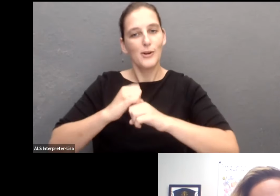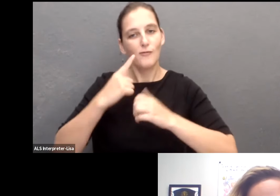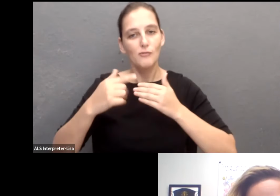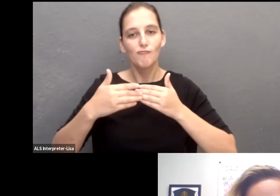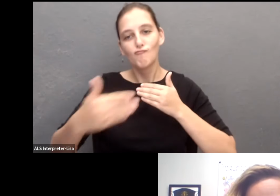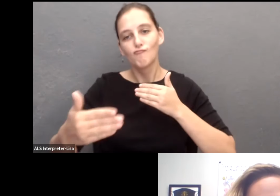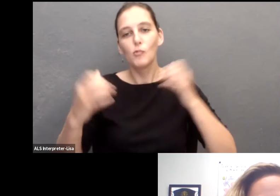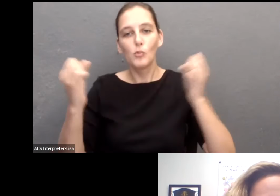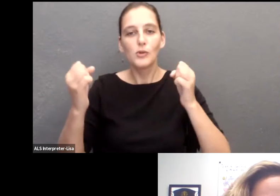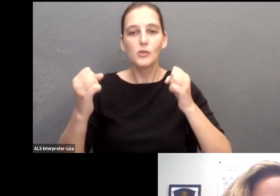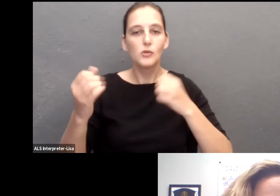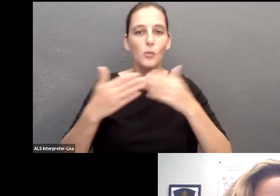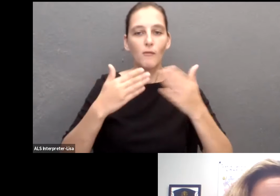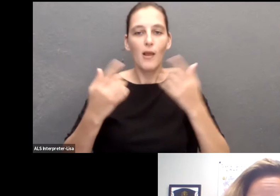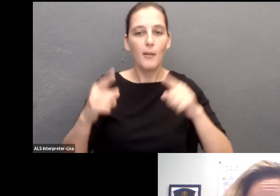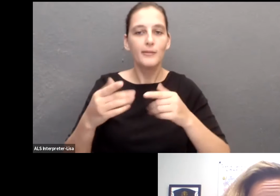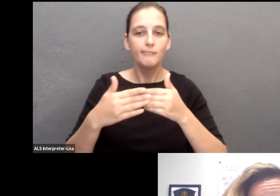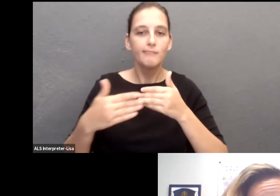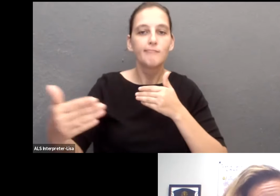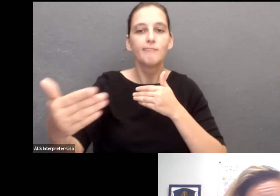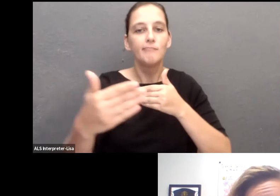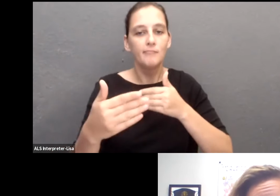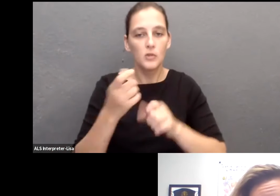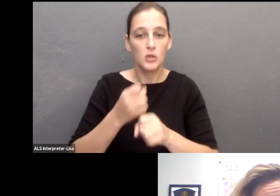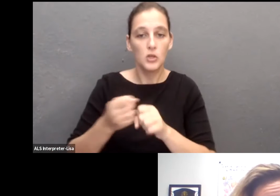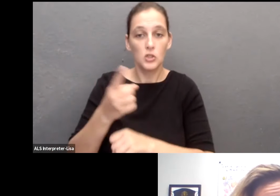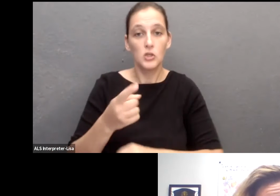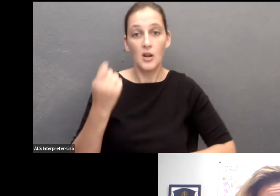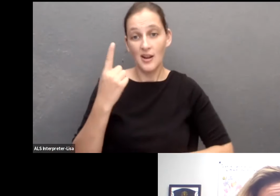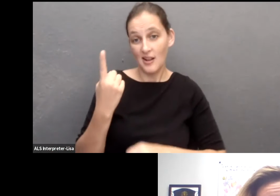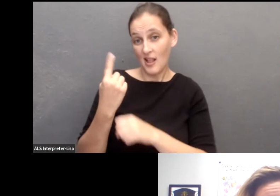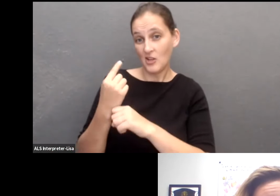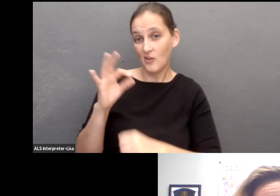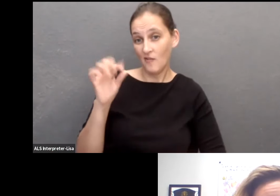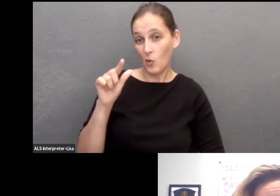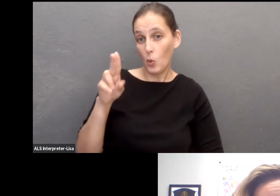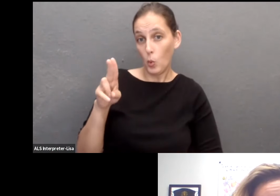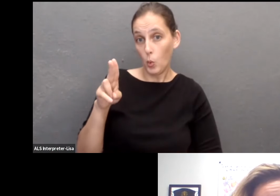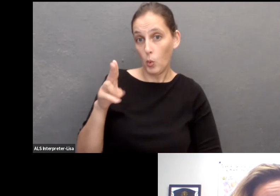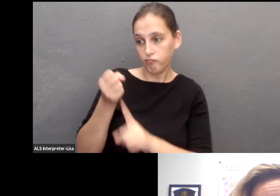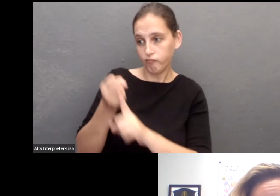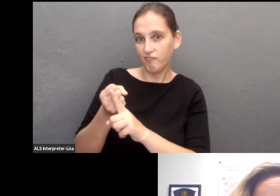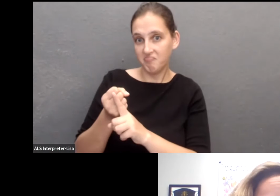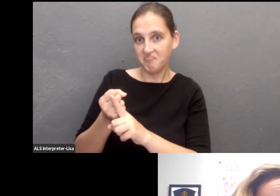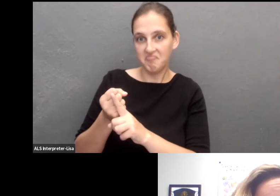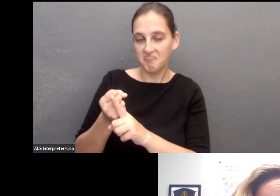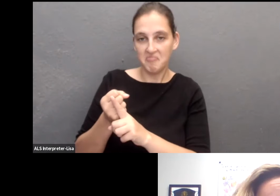ahead of us. You know, we didn't really have flu season last year, and so we don't know what to expect this year, but there's a lot of people who